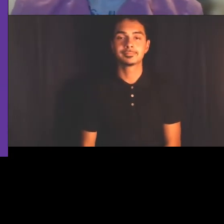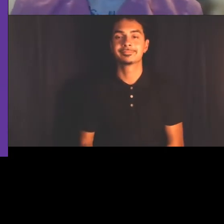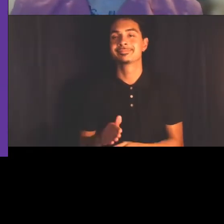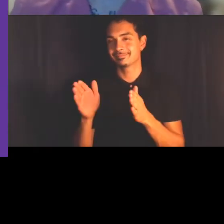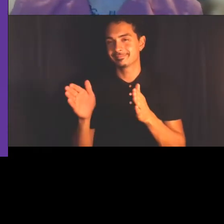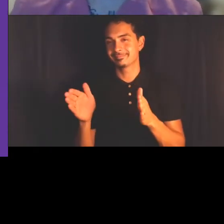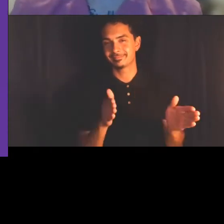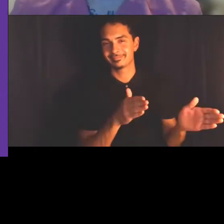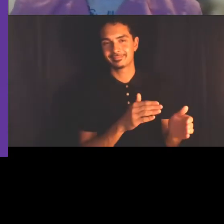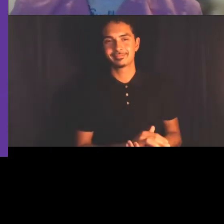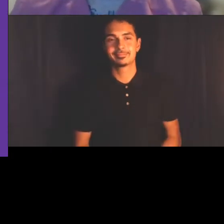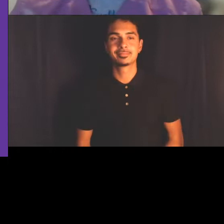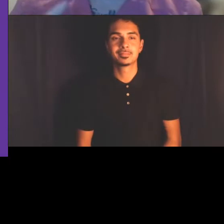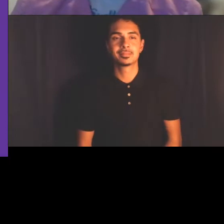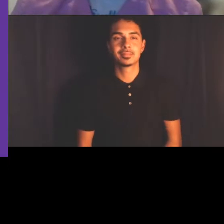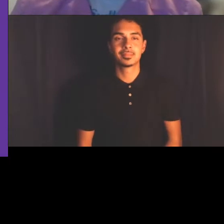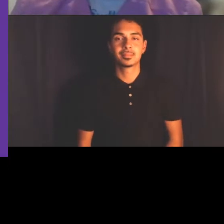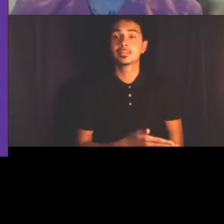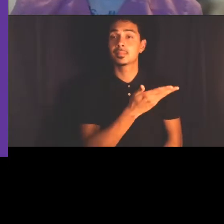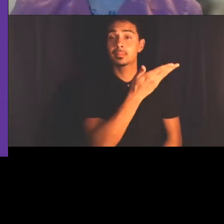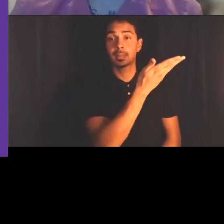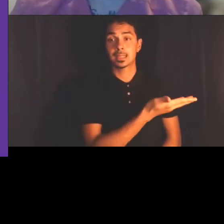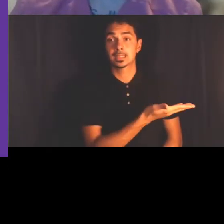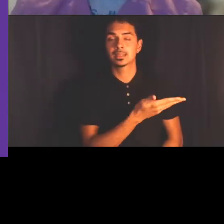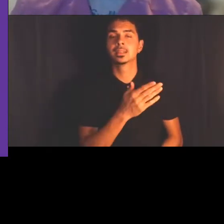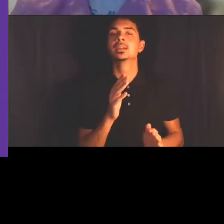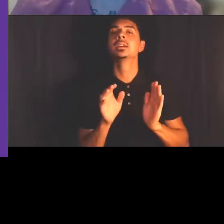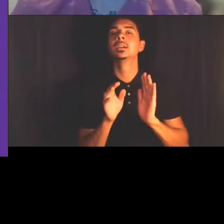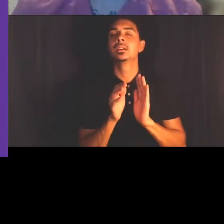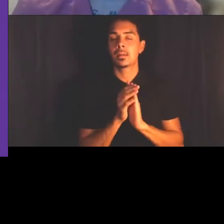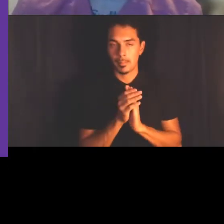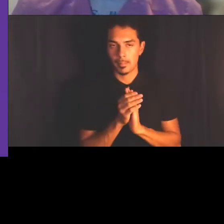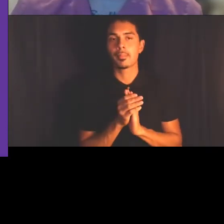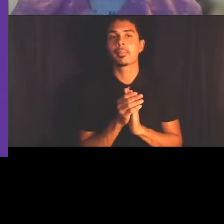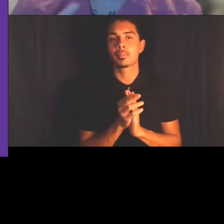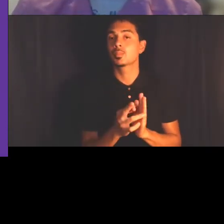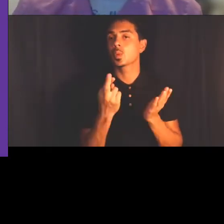So this is an example of a resource brochure